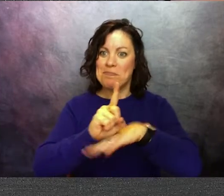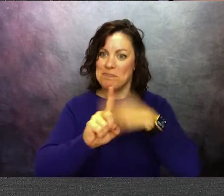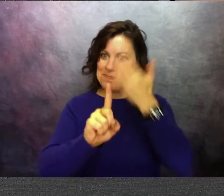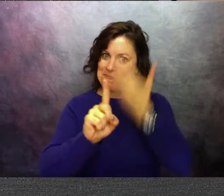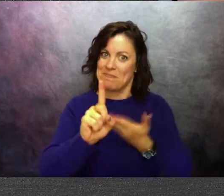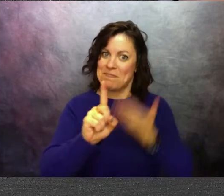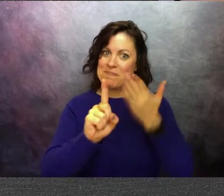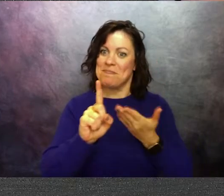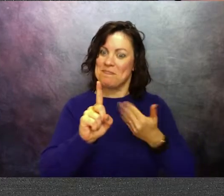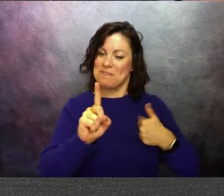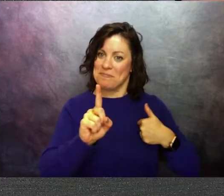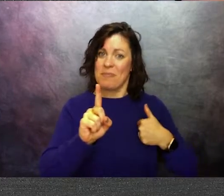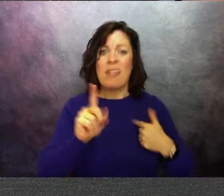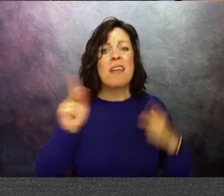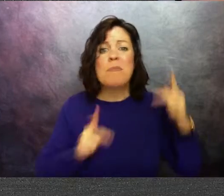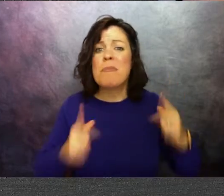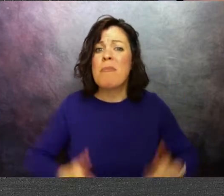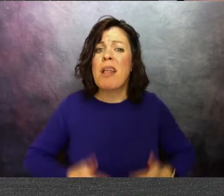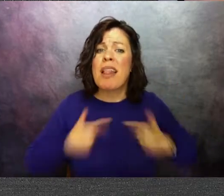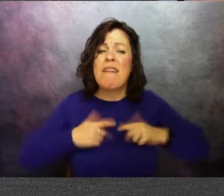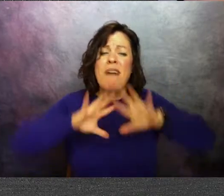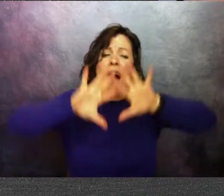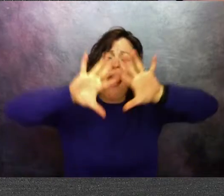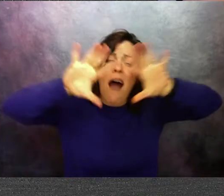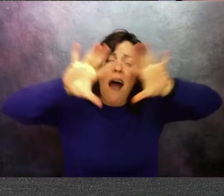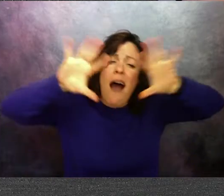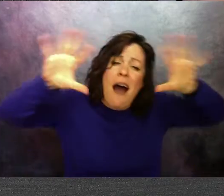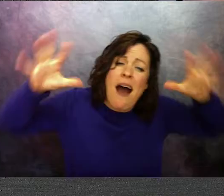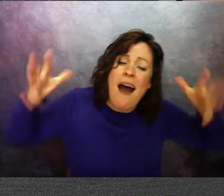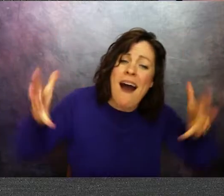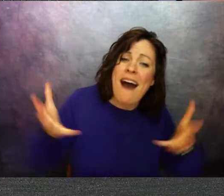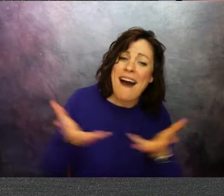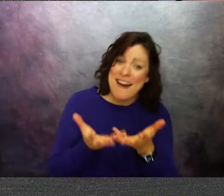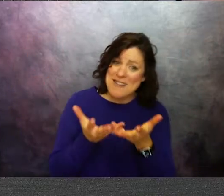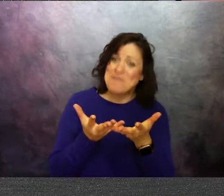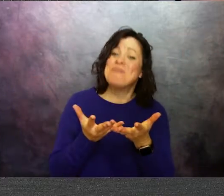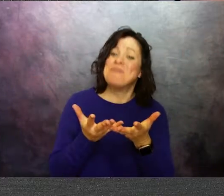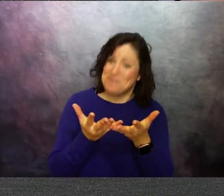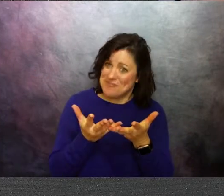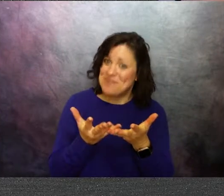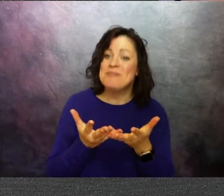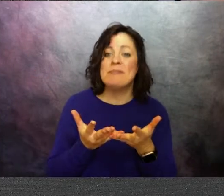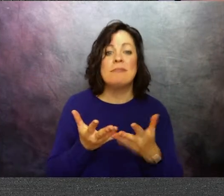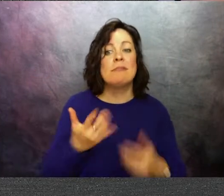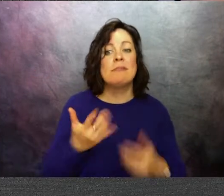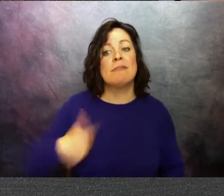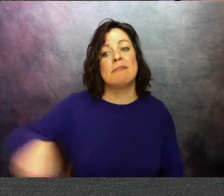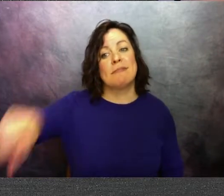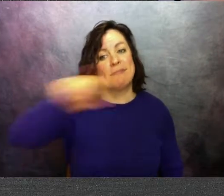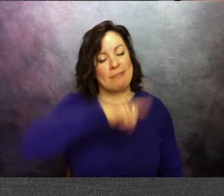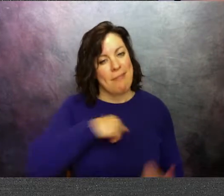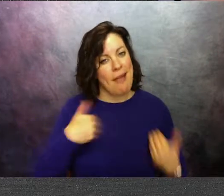People live all over the world, and they all have their special place on the map.